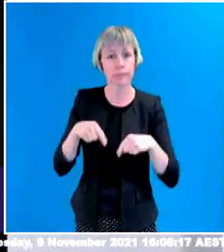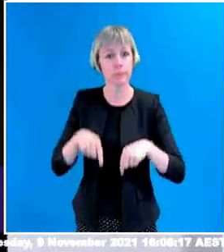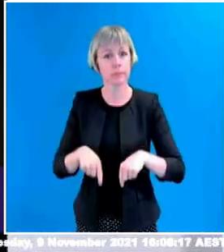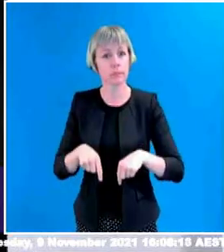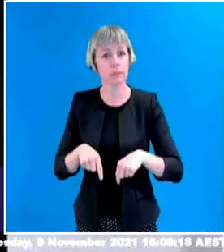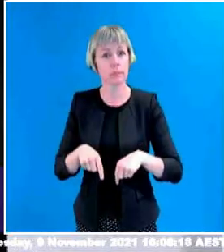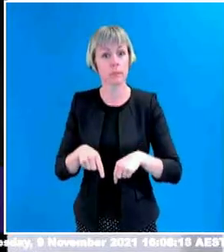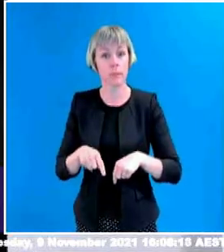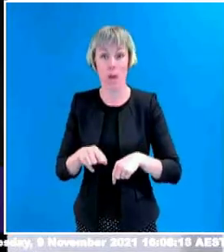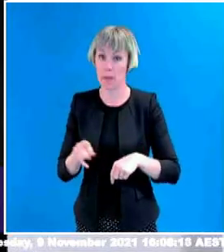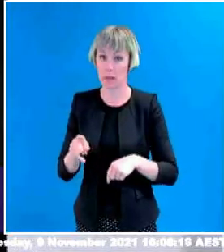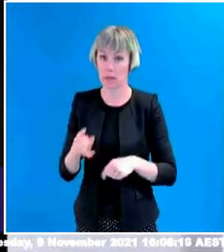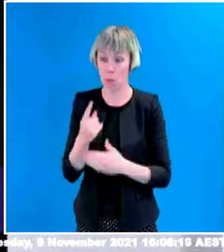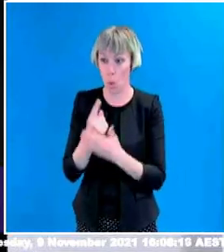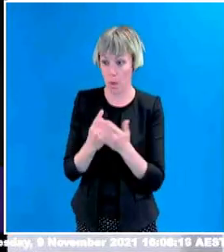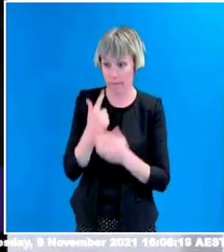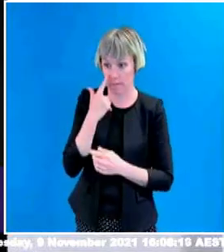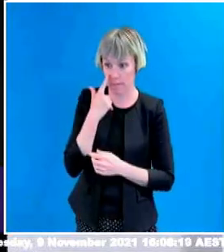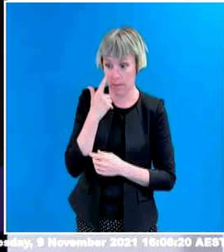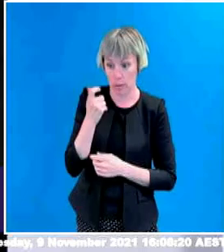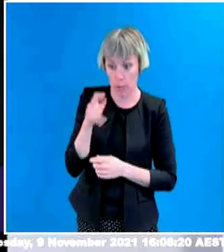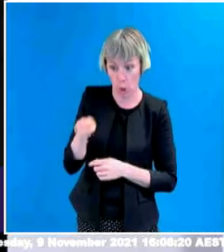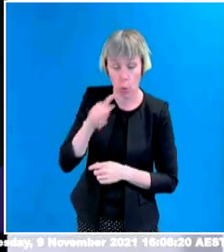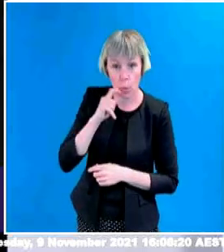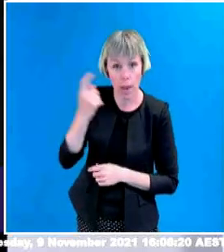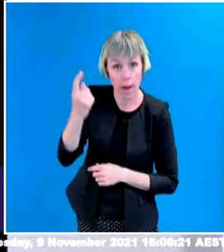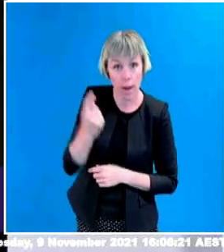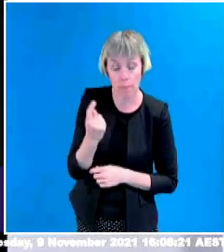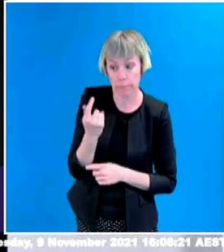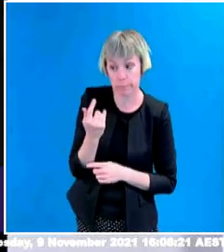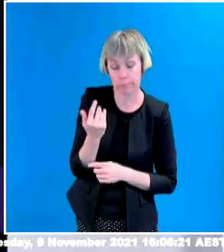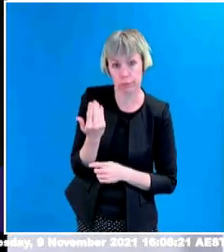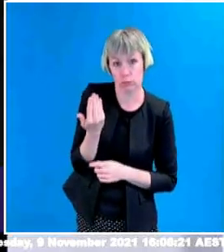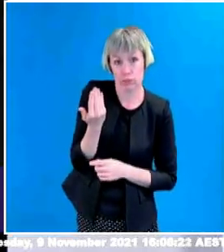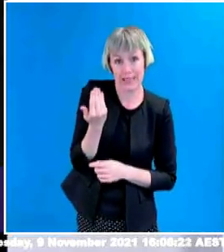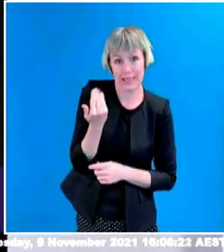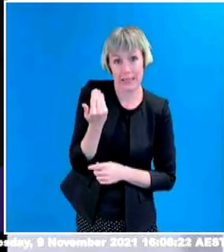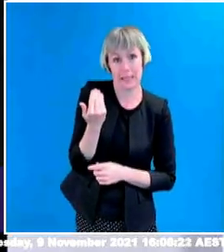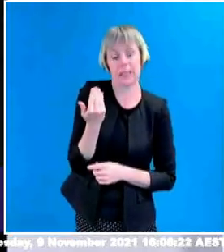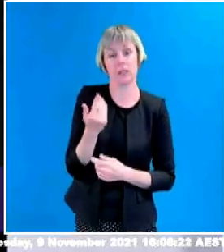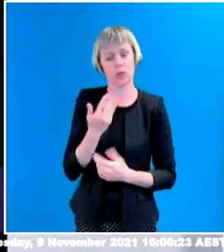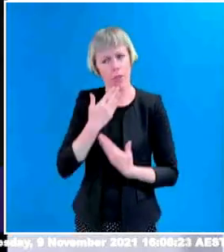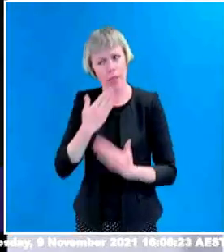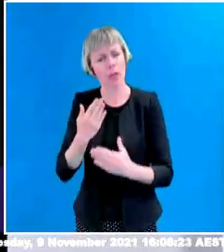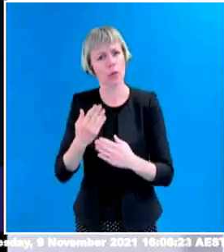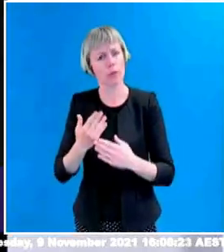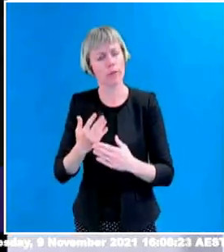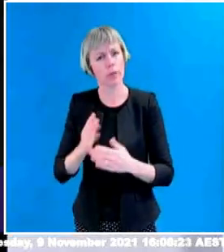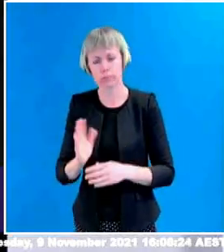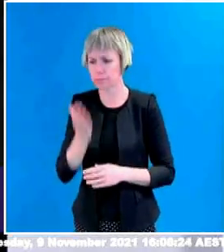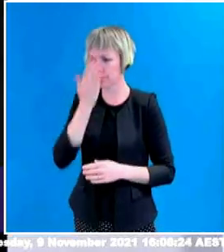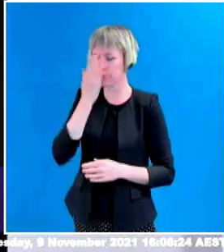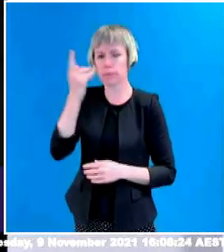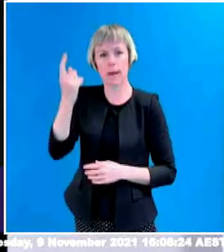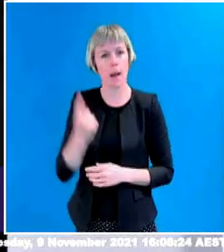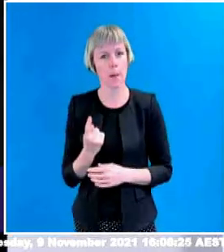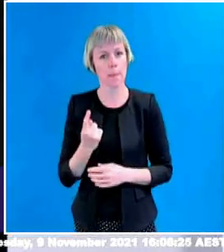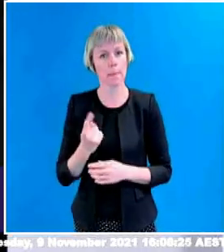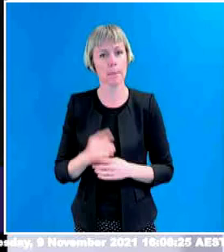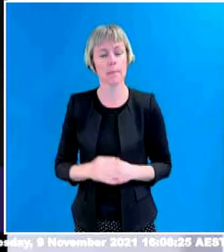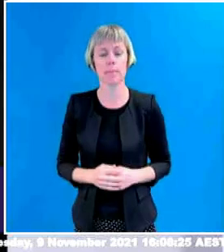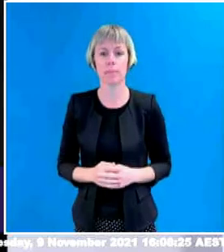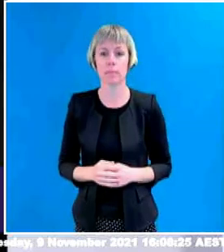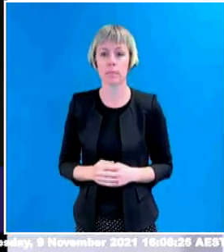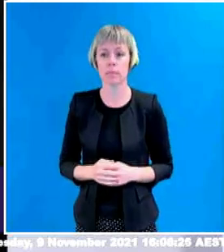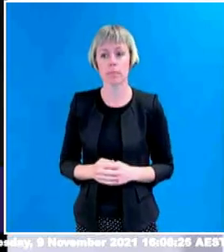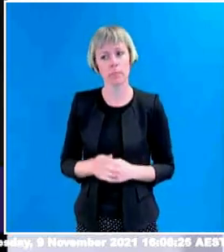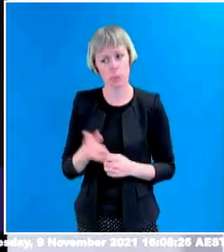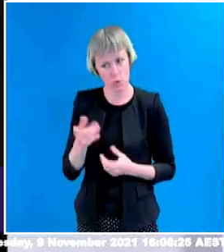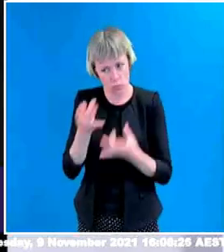short notice, and for your thoughtful and care in preparation